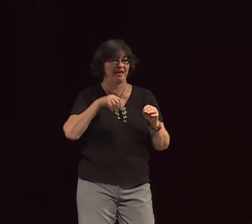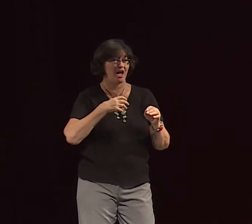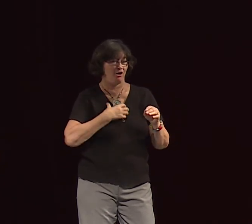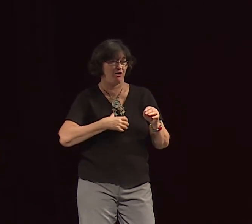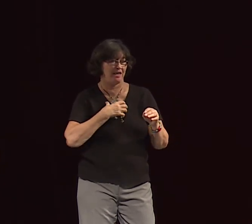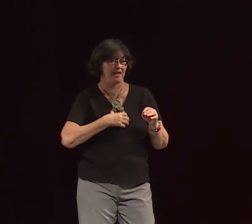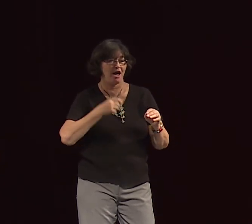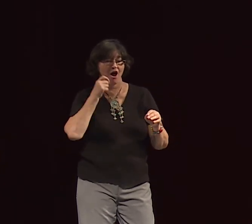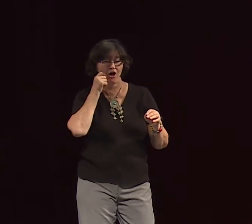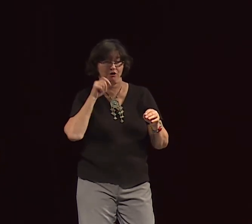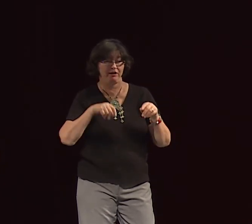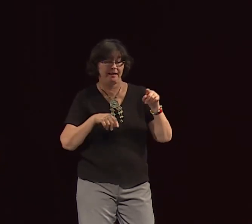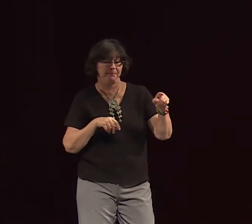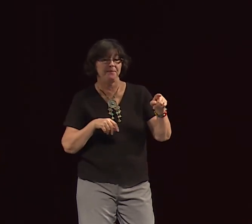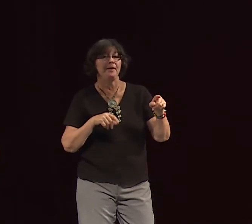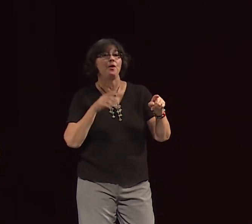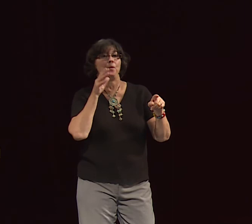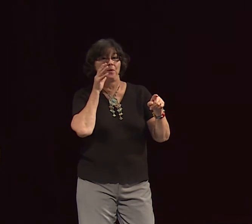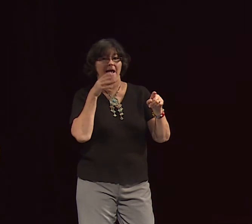in Hungary.